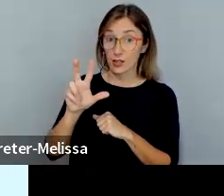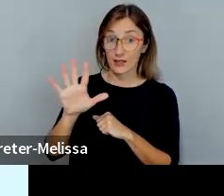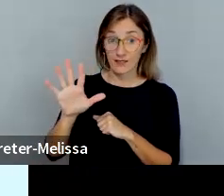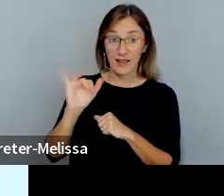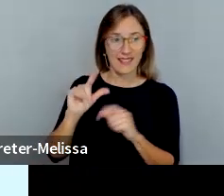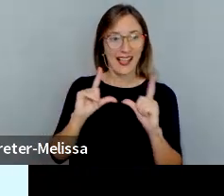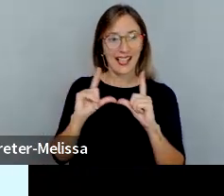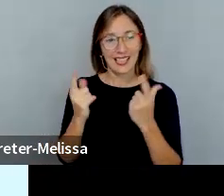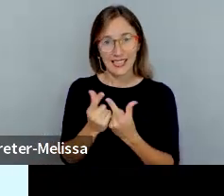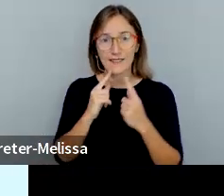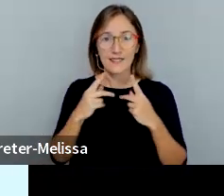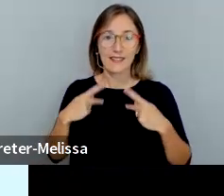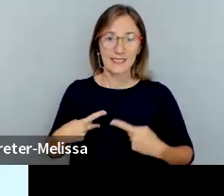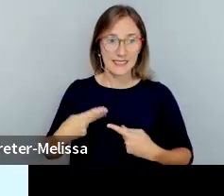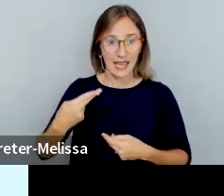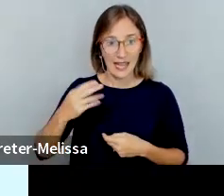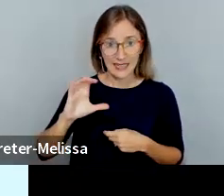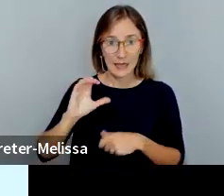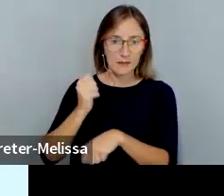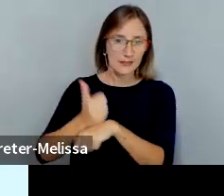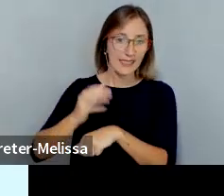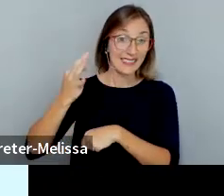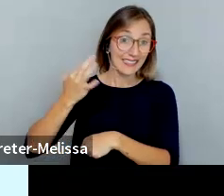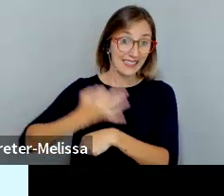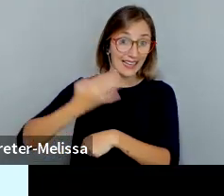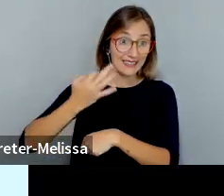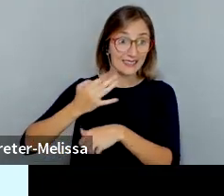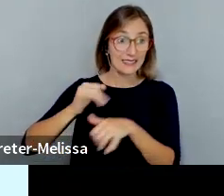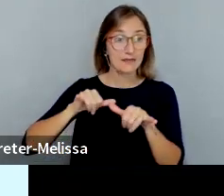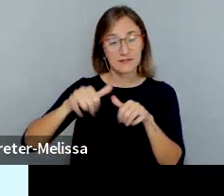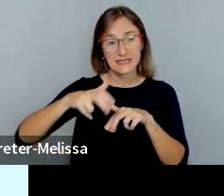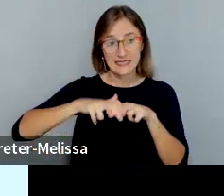basement. This is from advocacy to activism. This is an addition to the